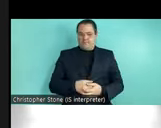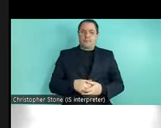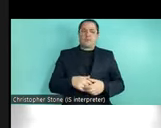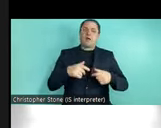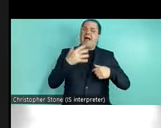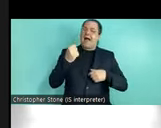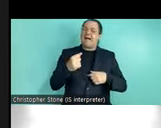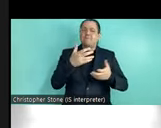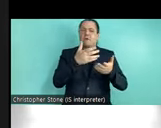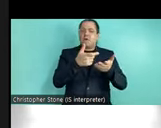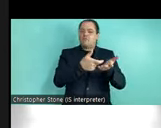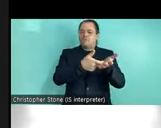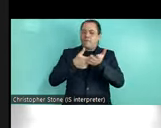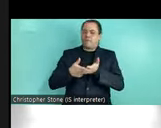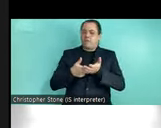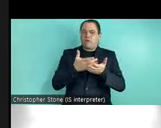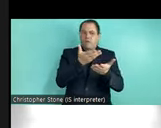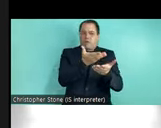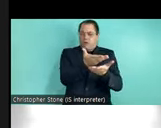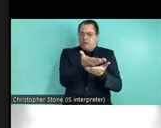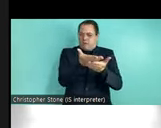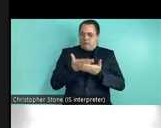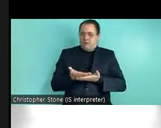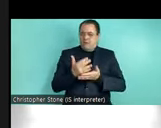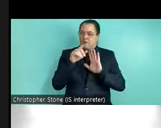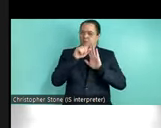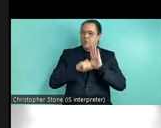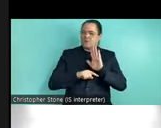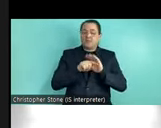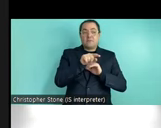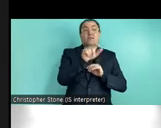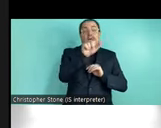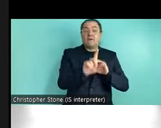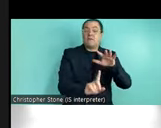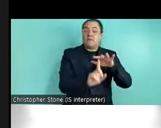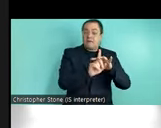was quite some results wise. 15:14:26 They need to encourage us to refer